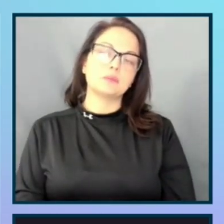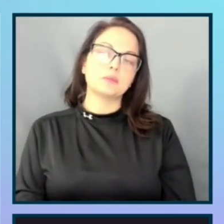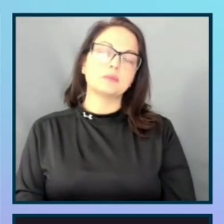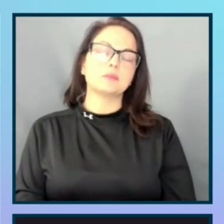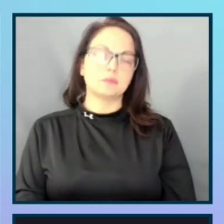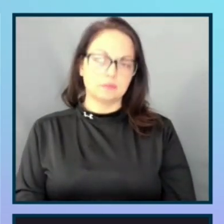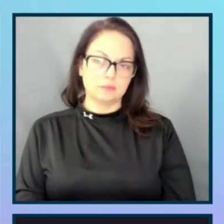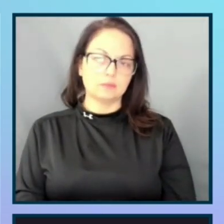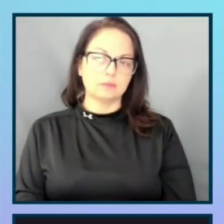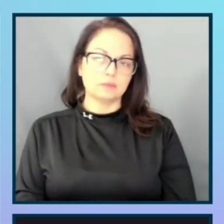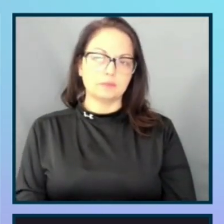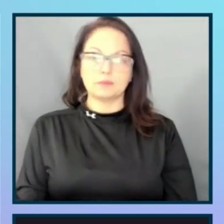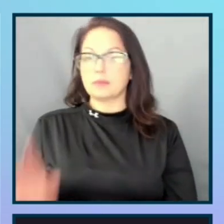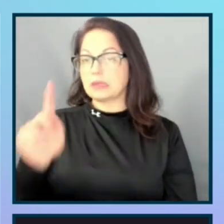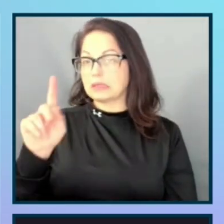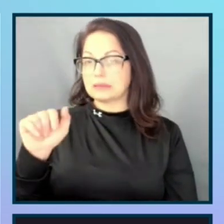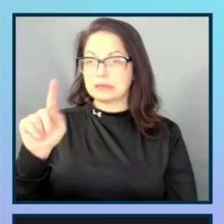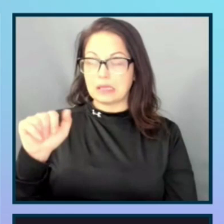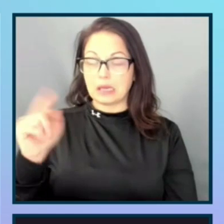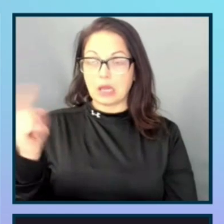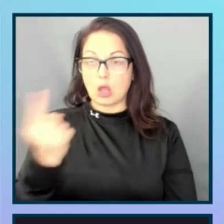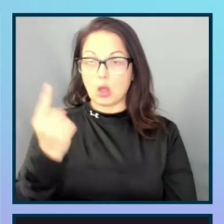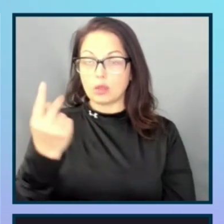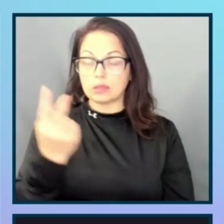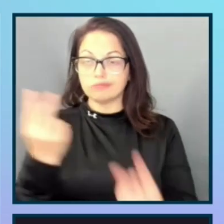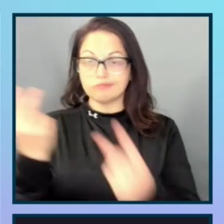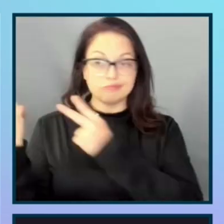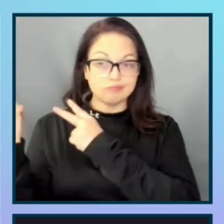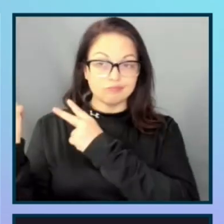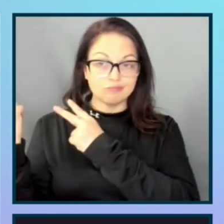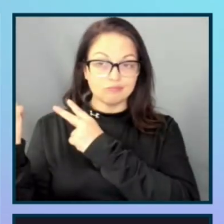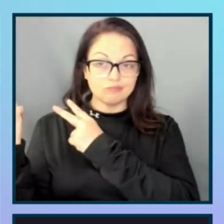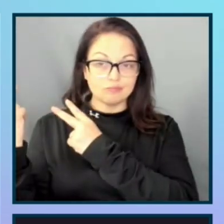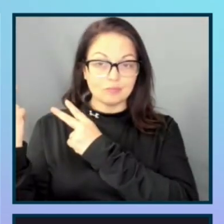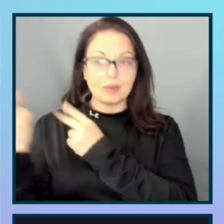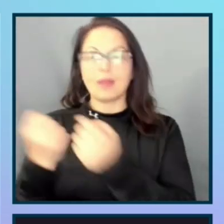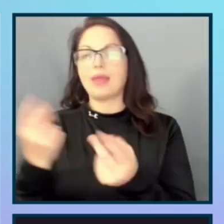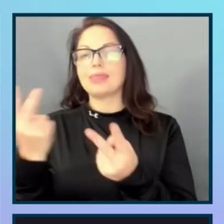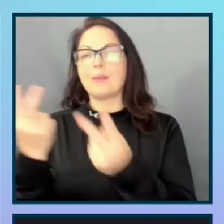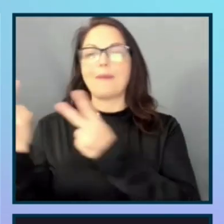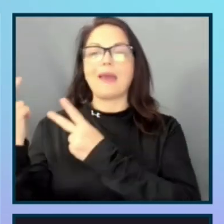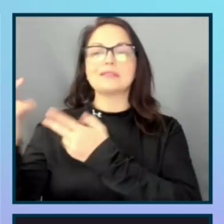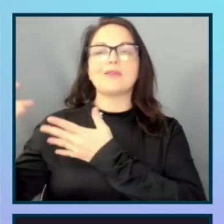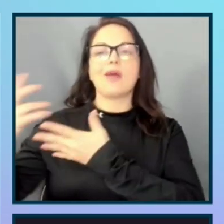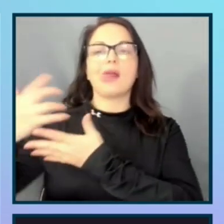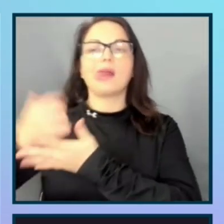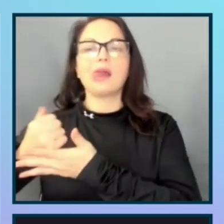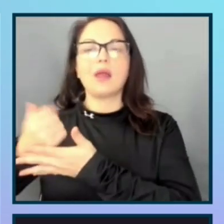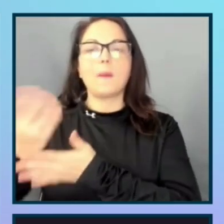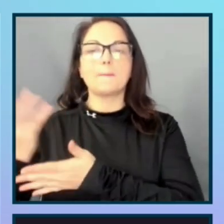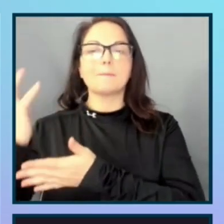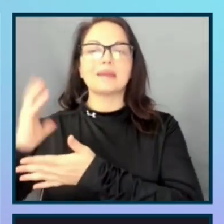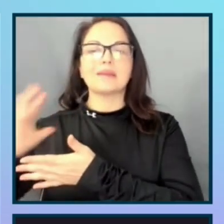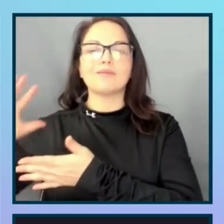at the past, it looks at what's been collected. Data and data collection relies on this past